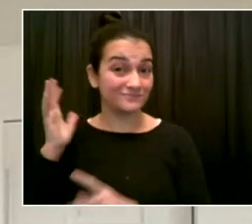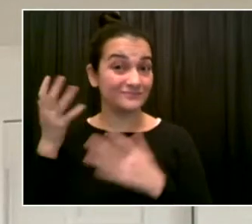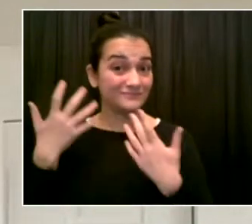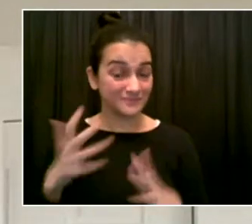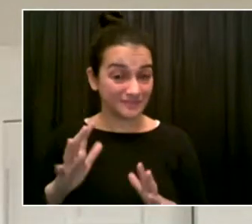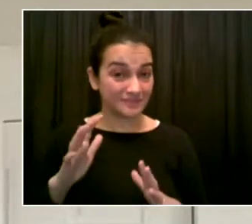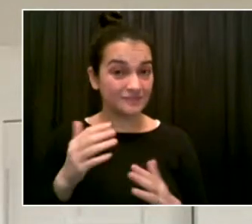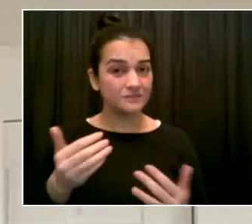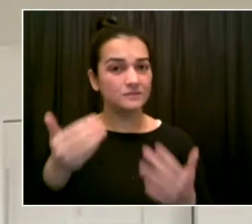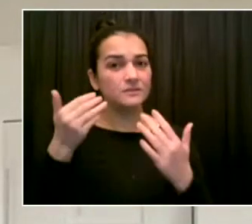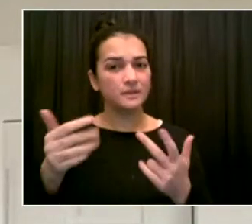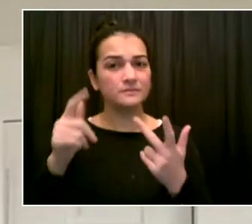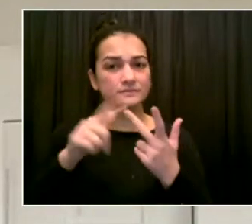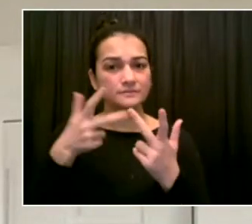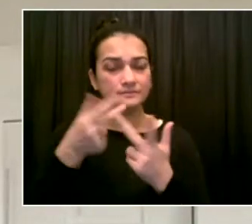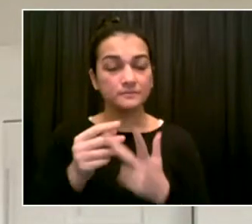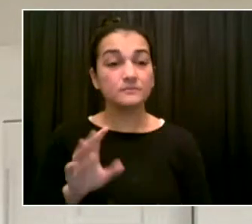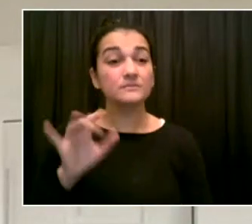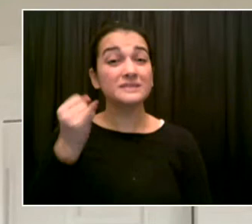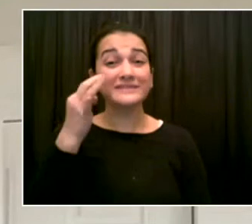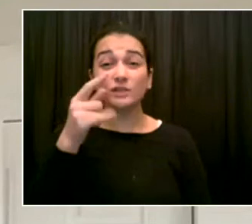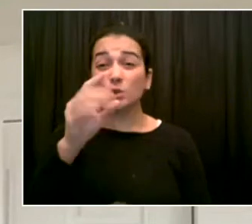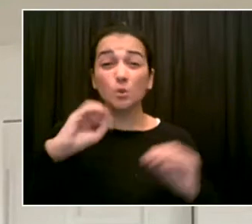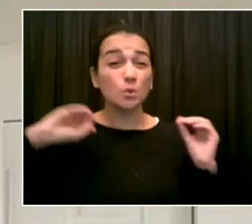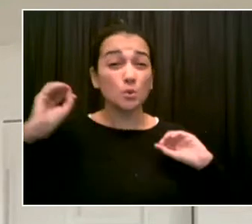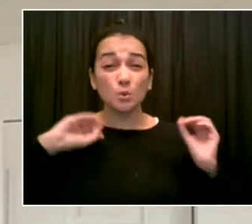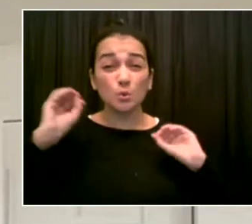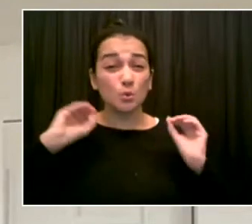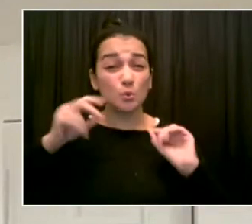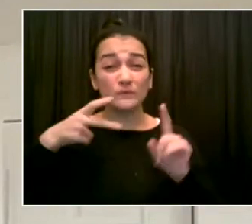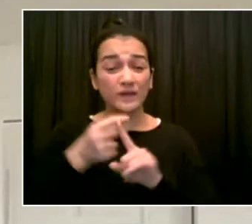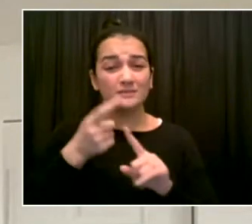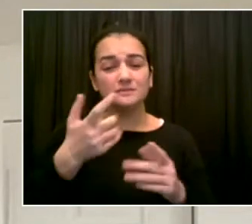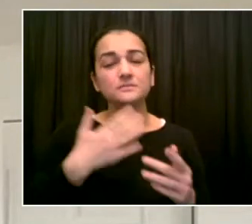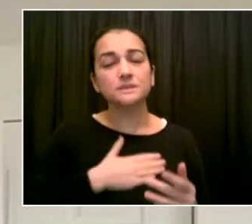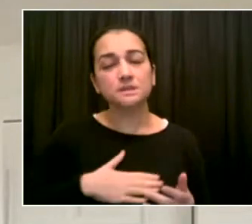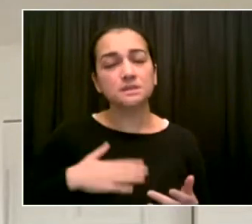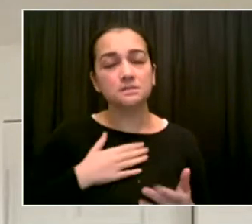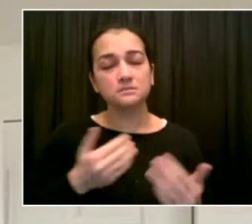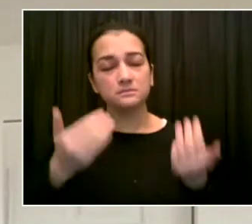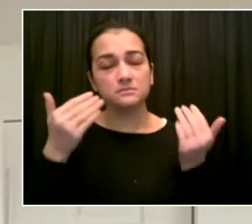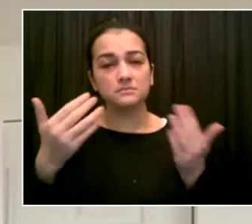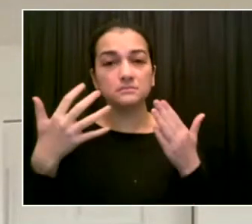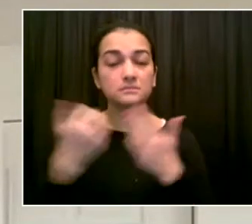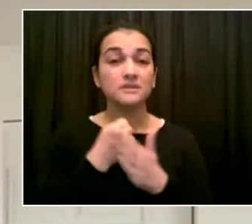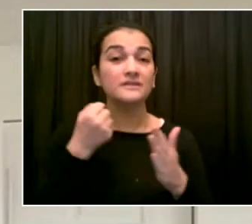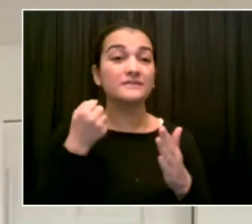HERE'S WHAT WE KNOW, COVID-19 VACCINE IS SAFE,